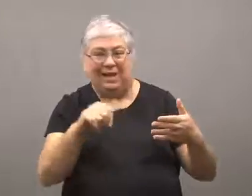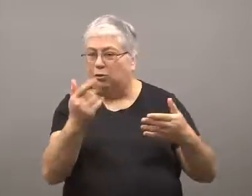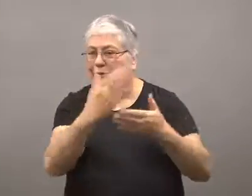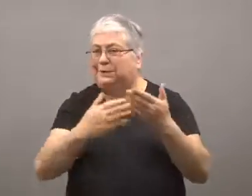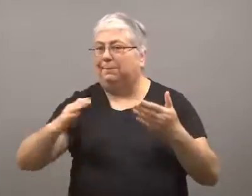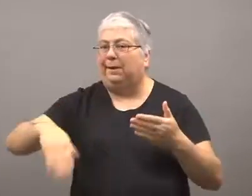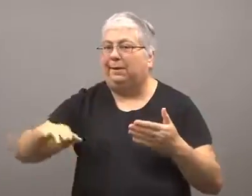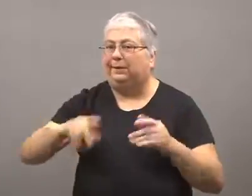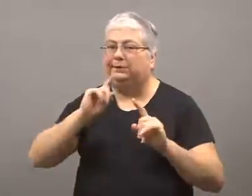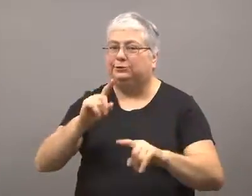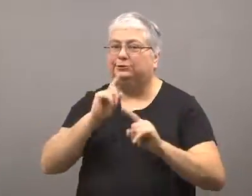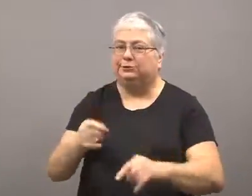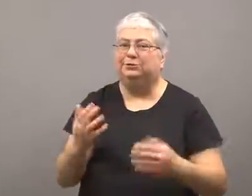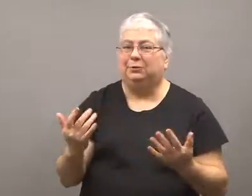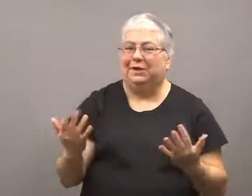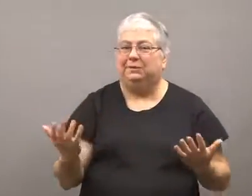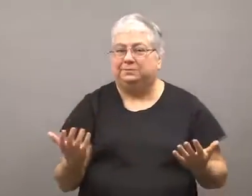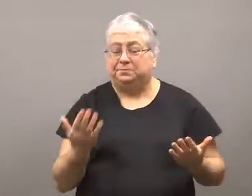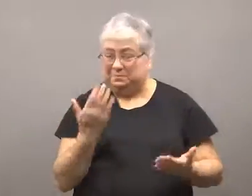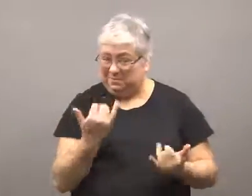and others haven't responded yet, so they're waiting for that.